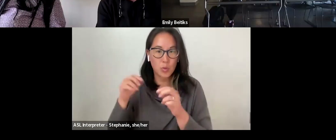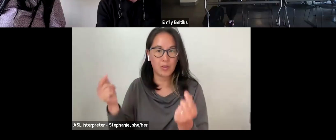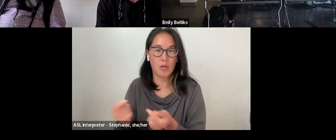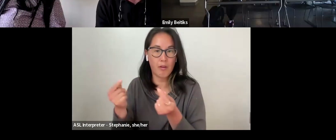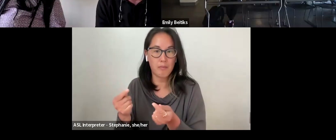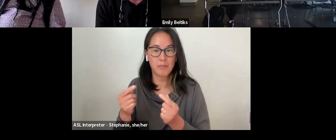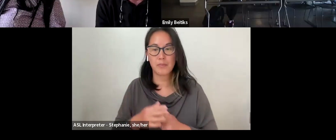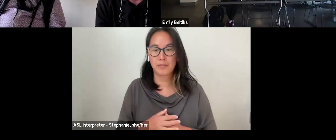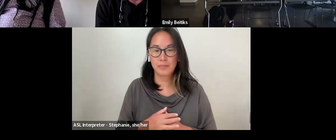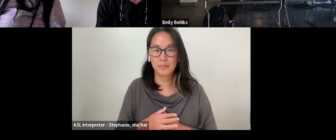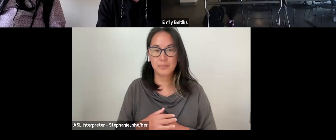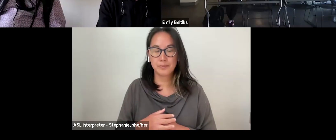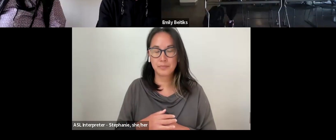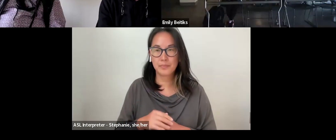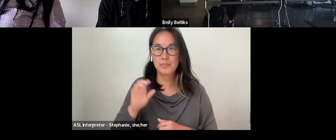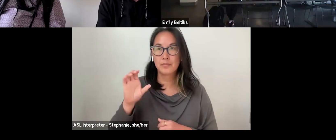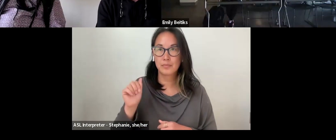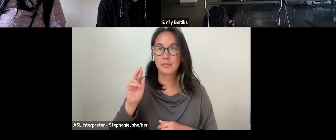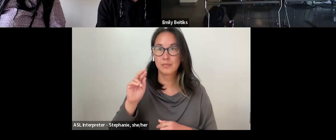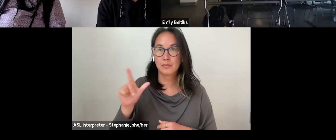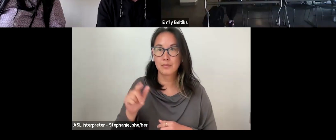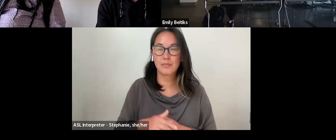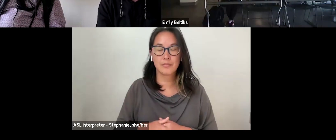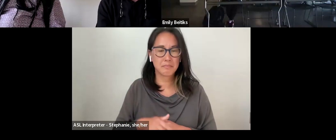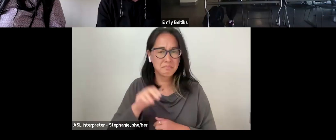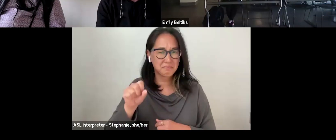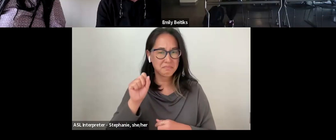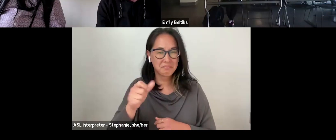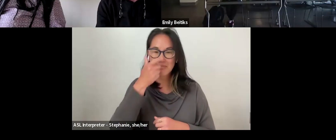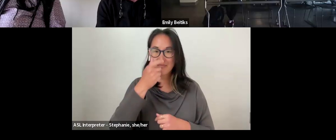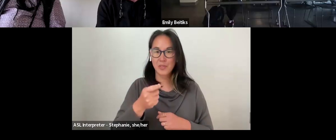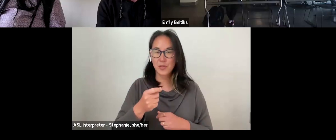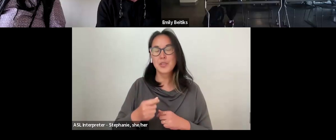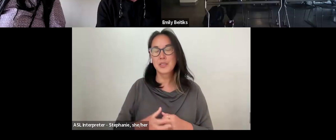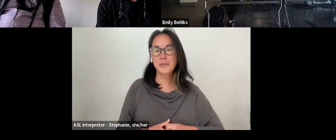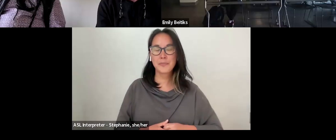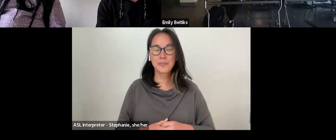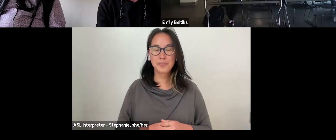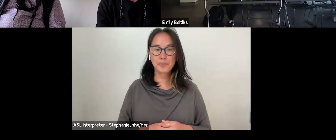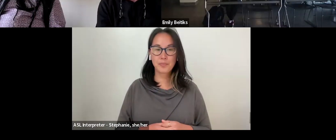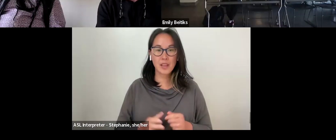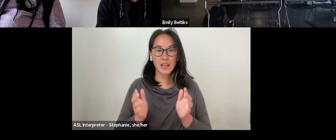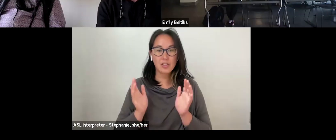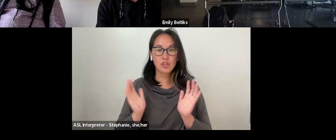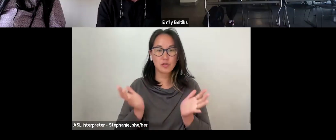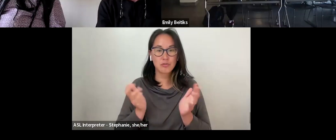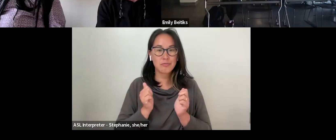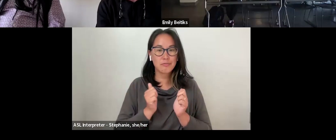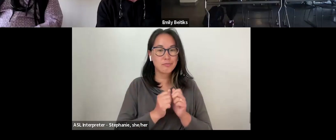I mean, what's interesting to me, you know, talking to victims of research abuses,